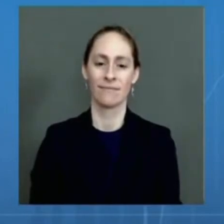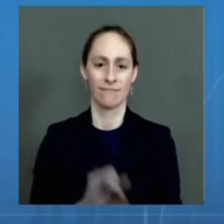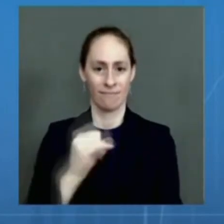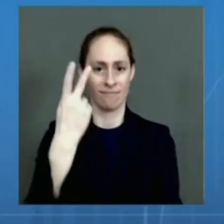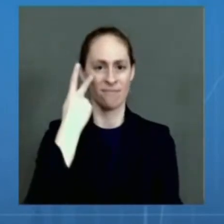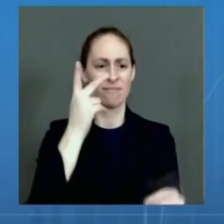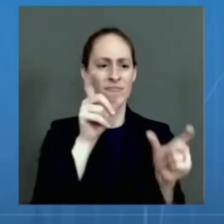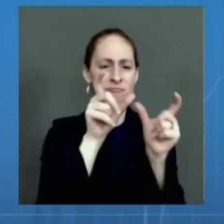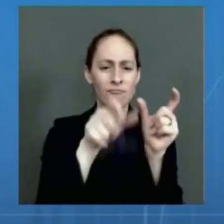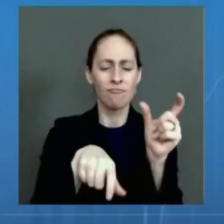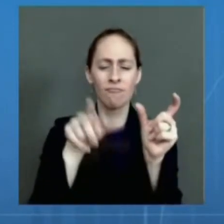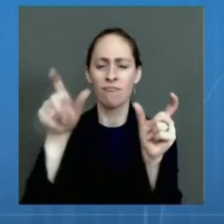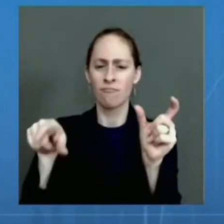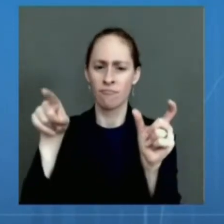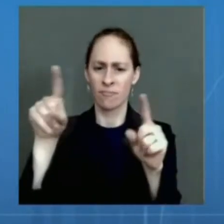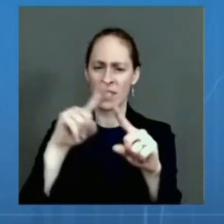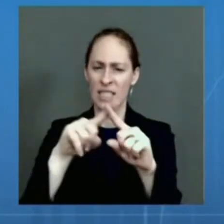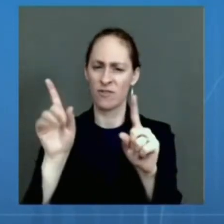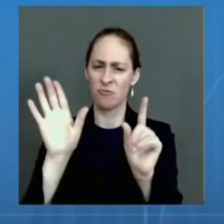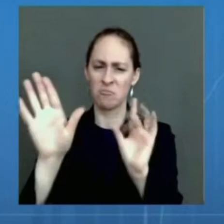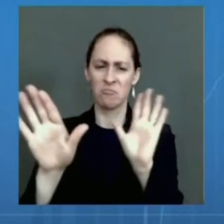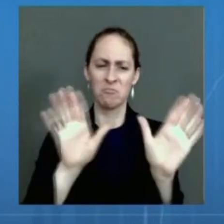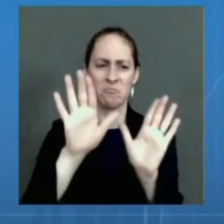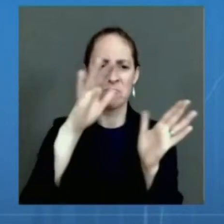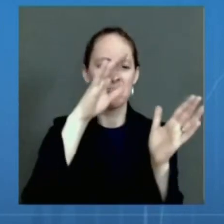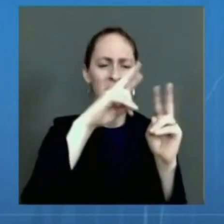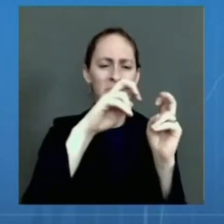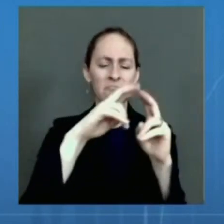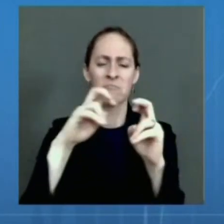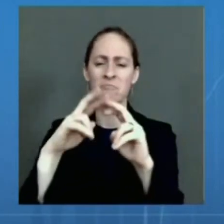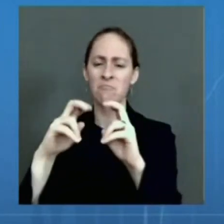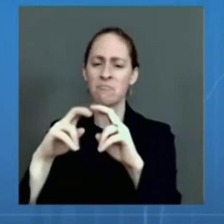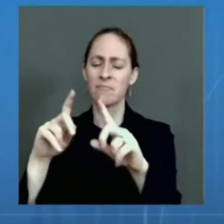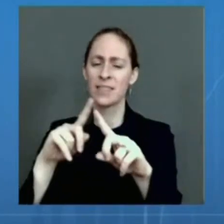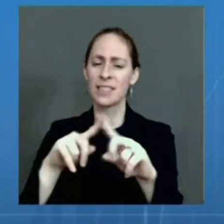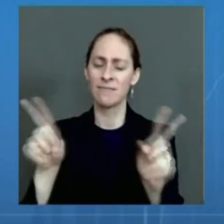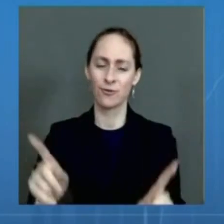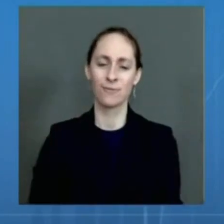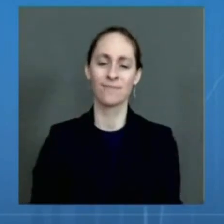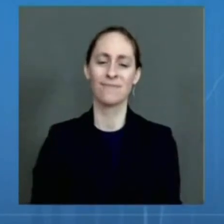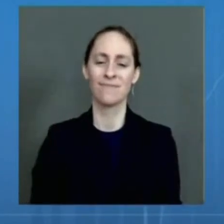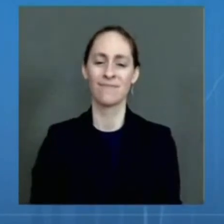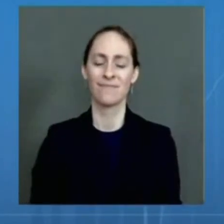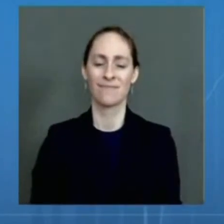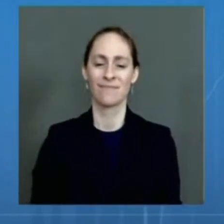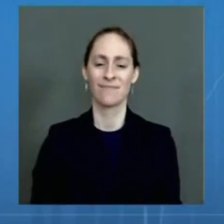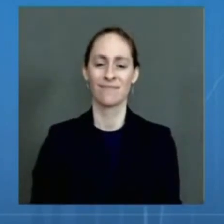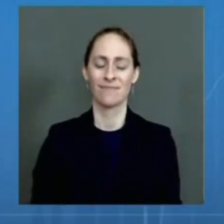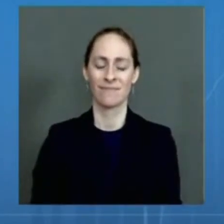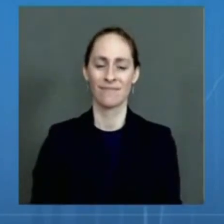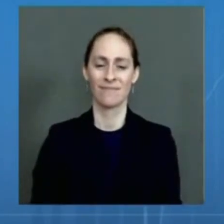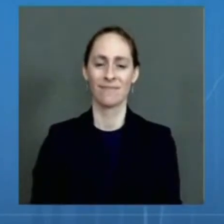EACH OF THE PANELS ON THE LEFT YOU HAVE A CON VOLUNTEER YESENT